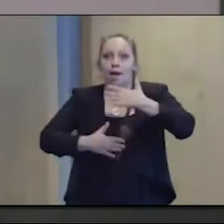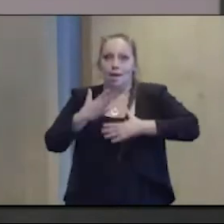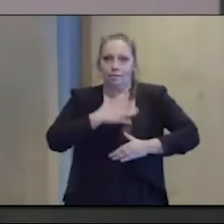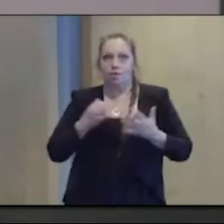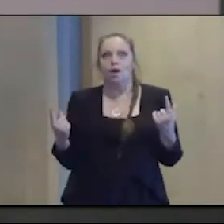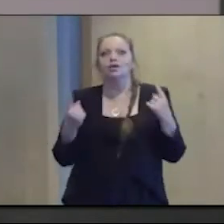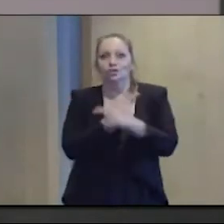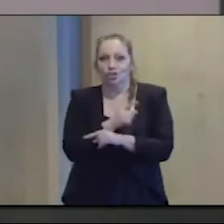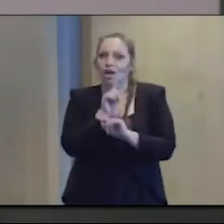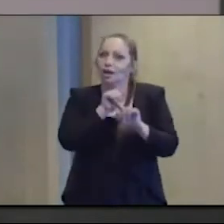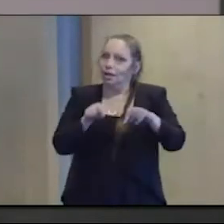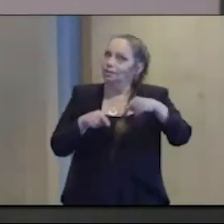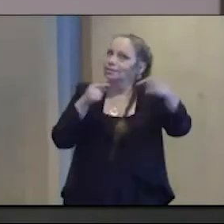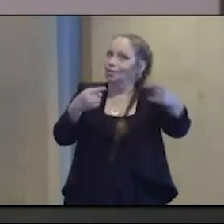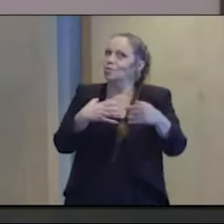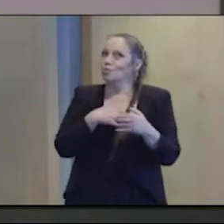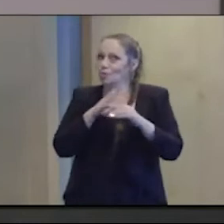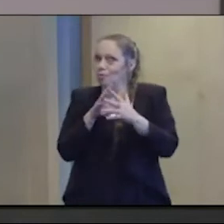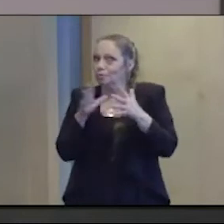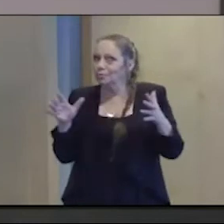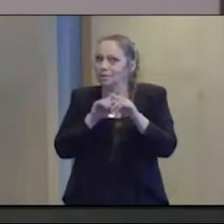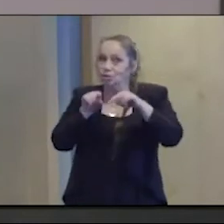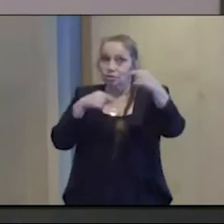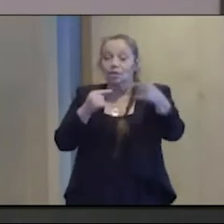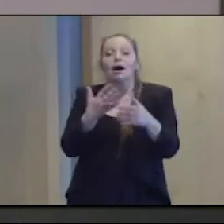and so that makes it more challenging but i like to talk about the Montreal